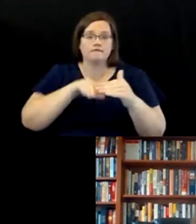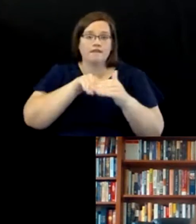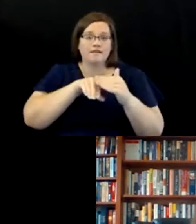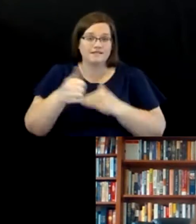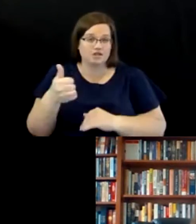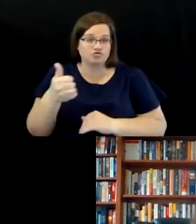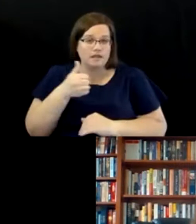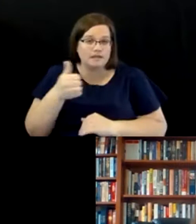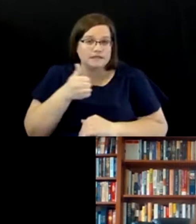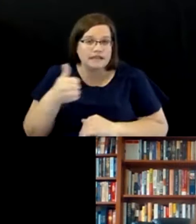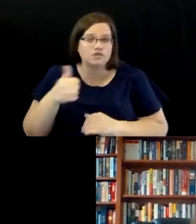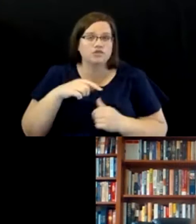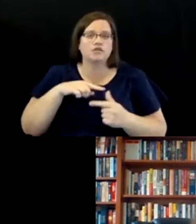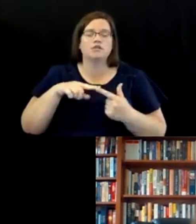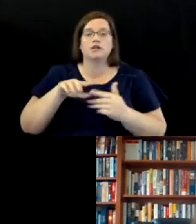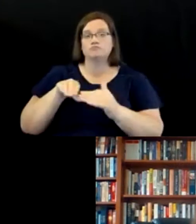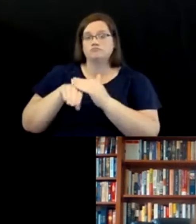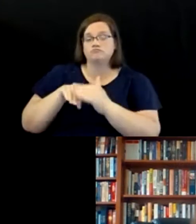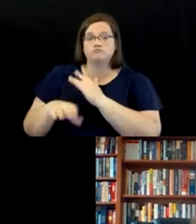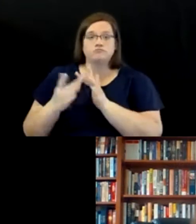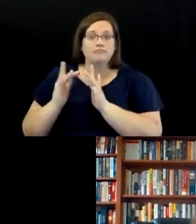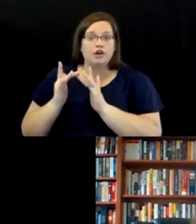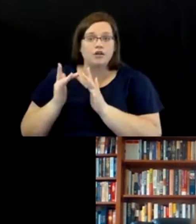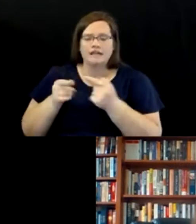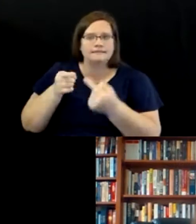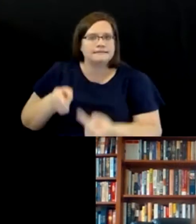or you have difficulty accessing the internet or you have